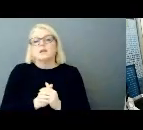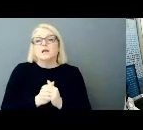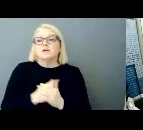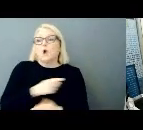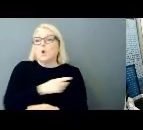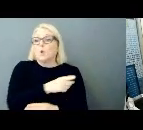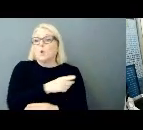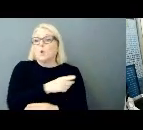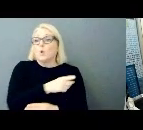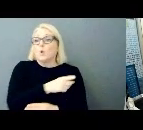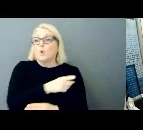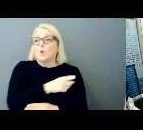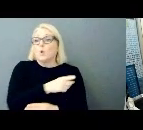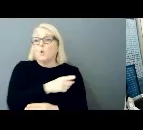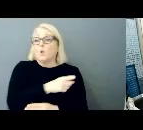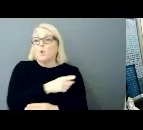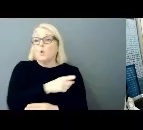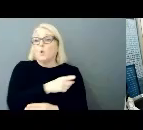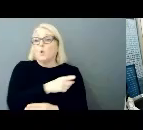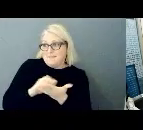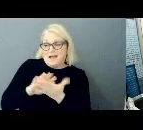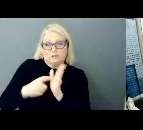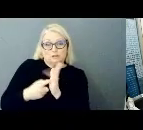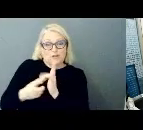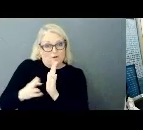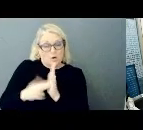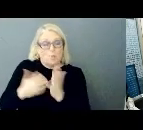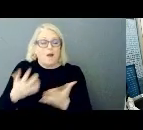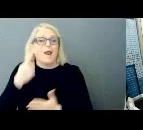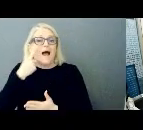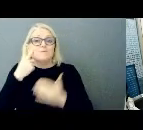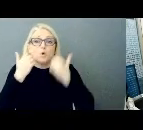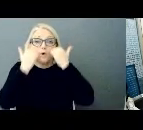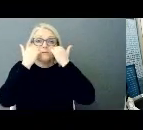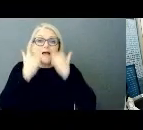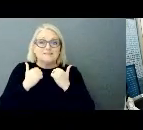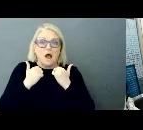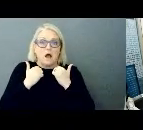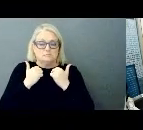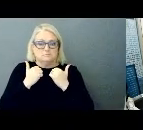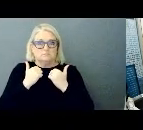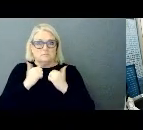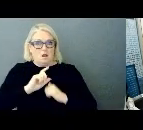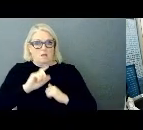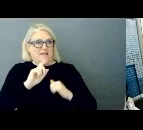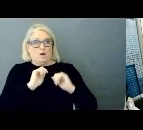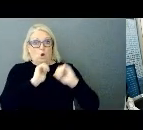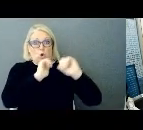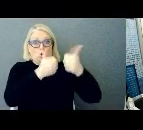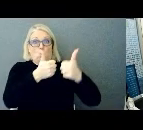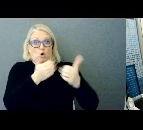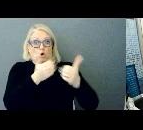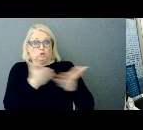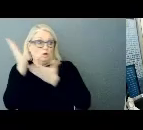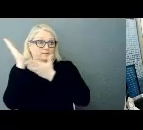what Sharon's talked about is: What does the evidence say? What does good look like? What are the expected outcomes